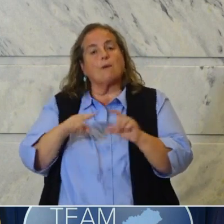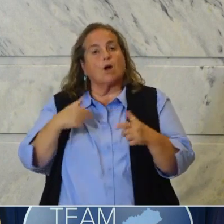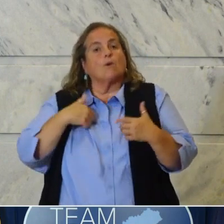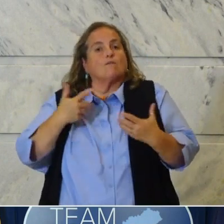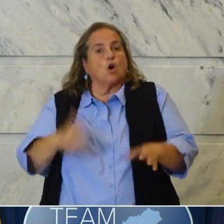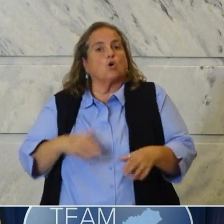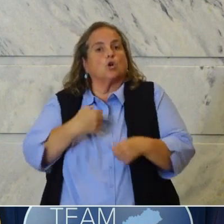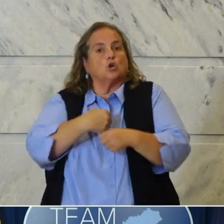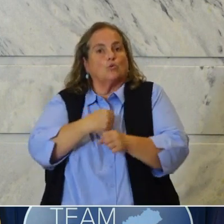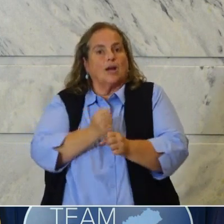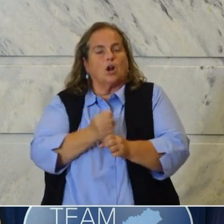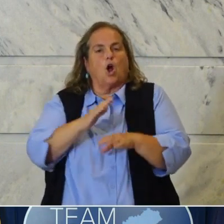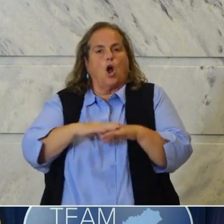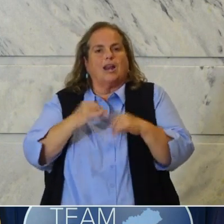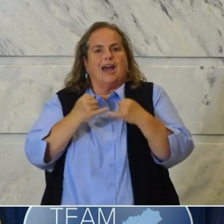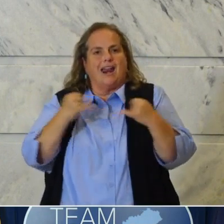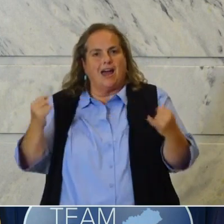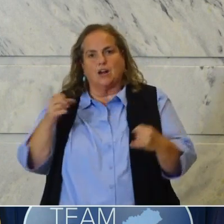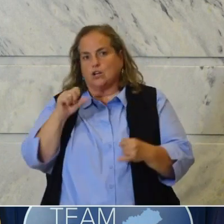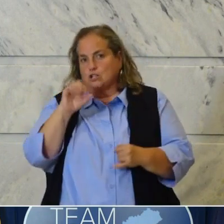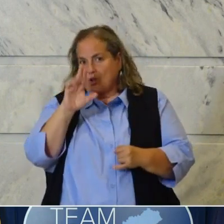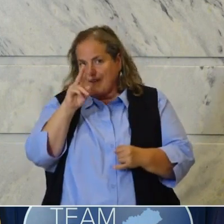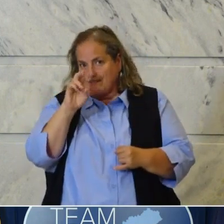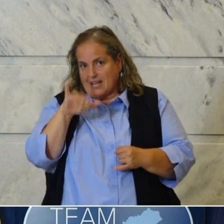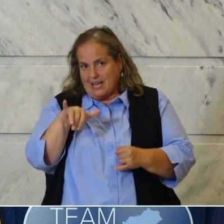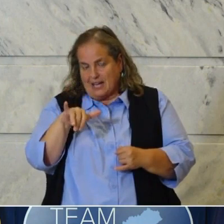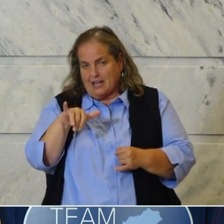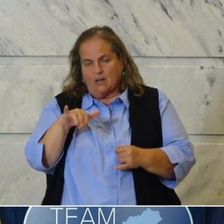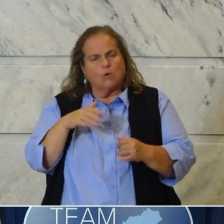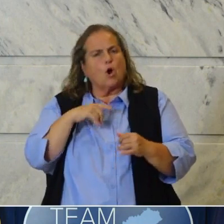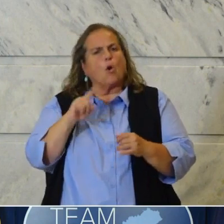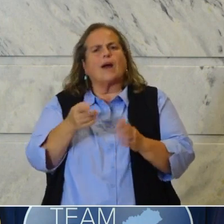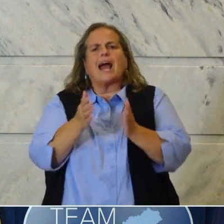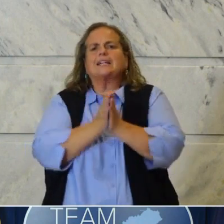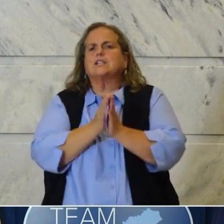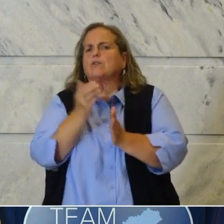on online survey, just asked for a handful of numbers, pre populates your